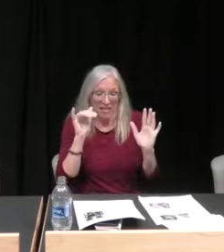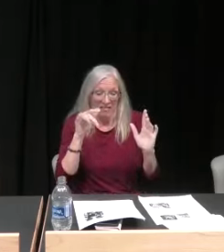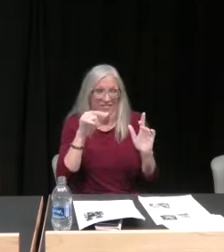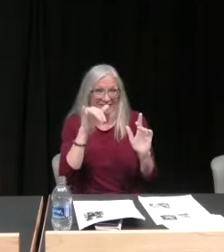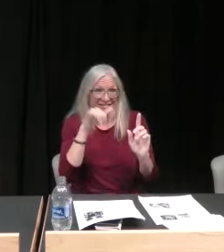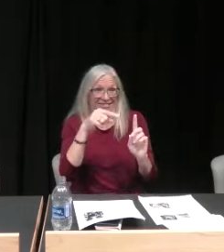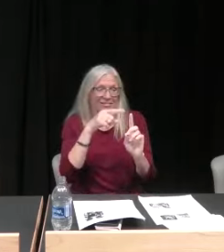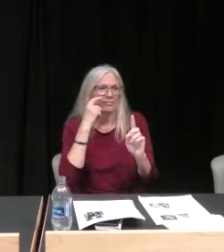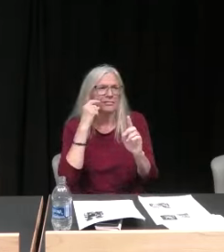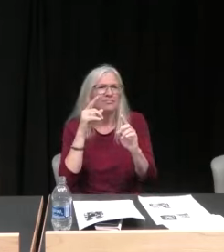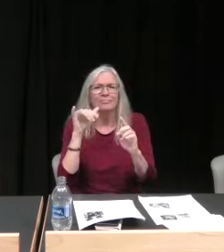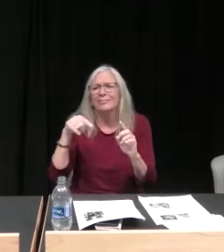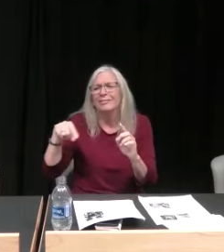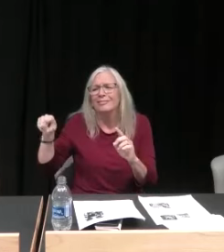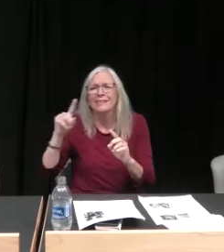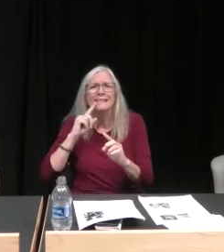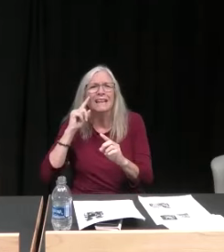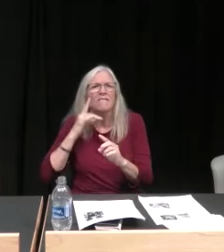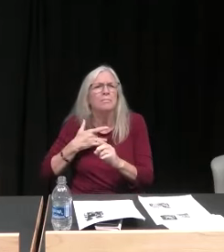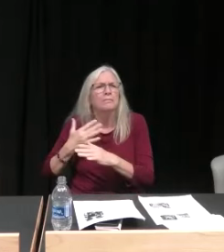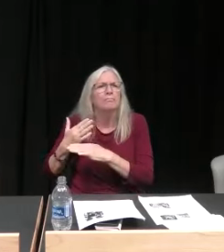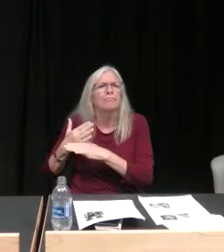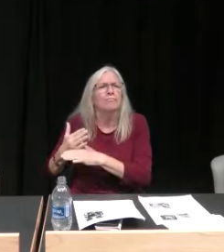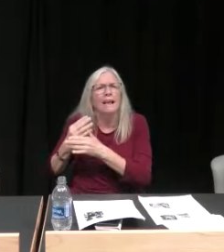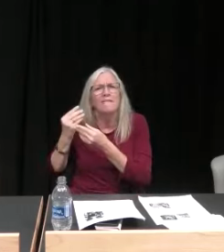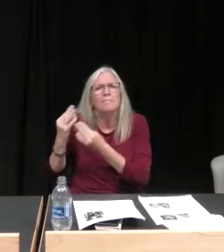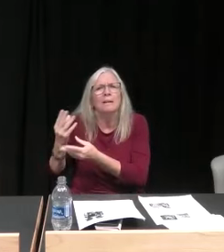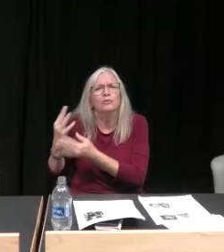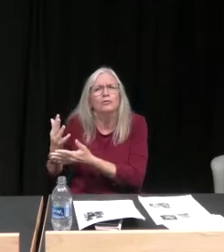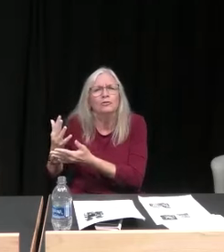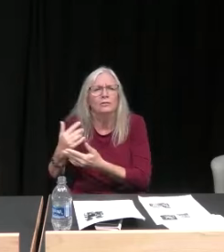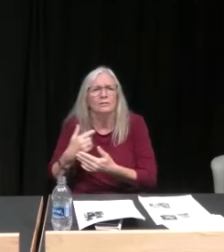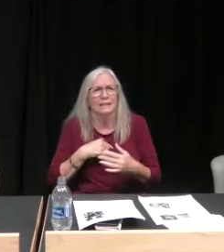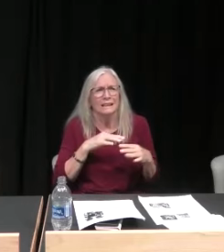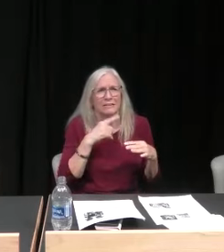go hang out with my friends that had deaf parents the experience was night and day difference